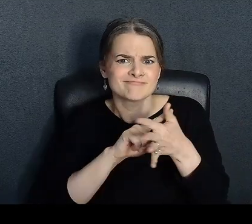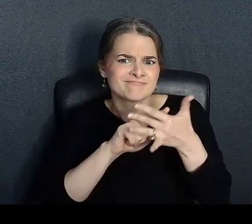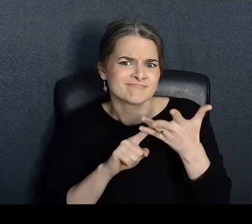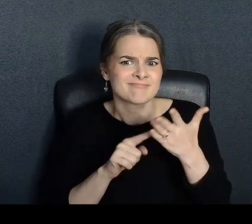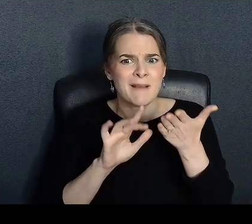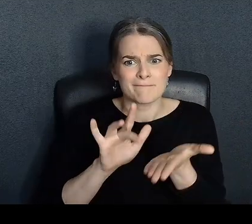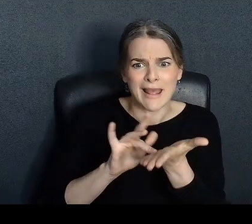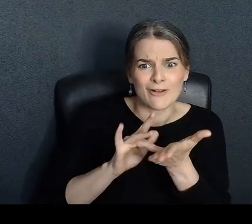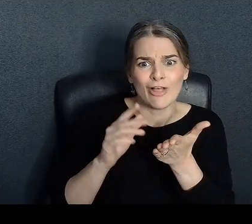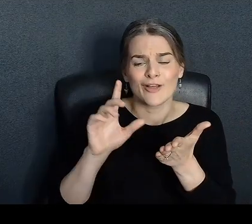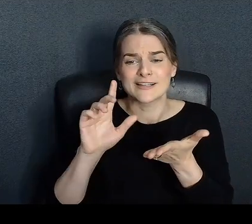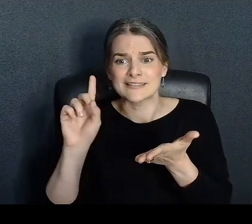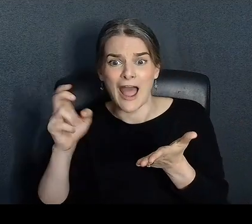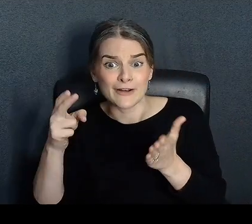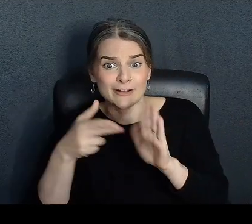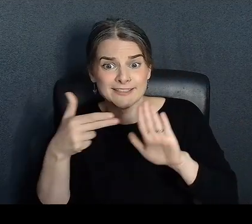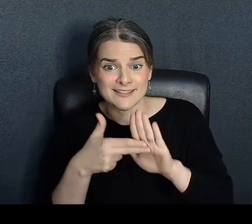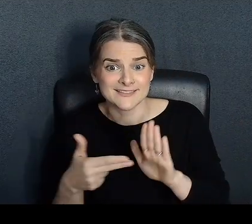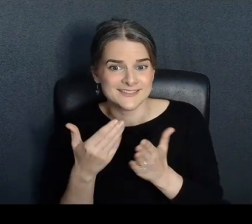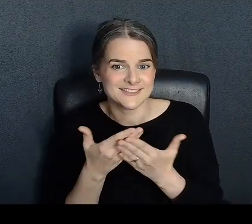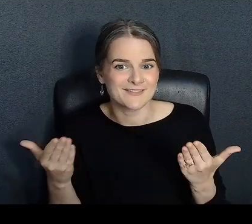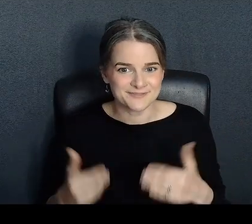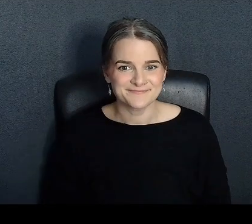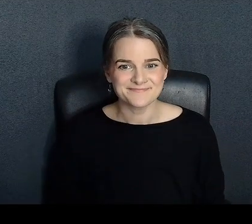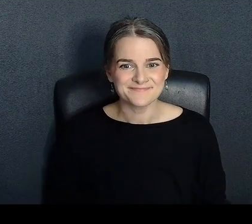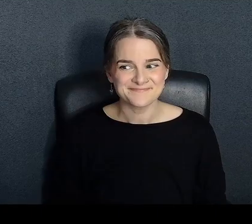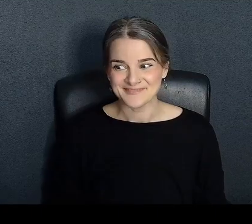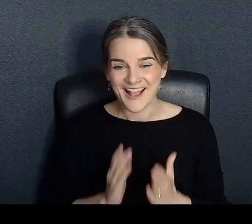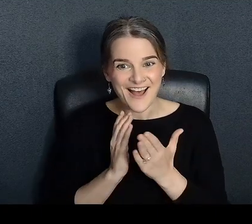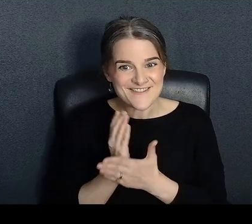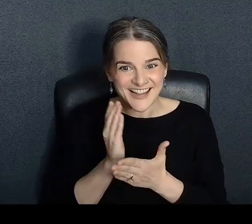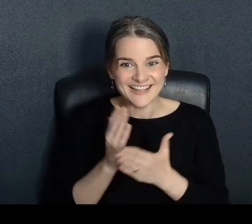So now we're going to learn and explore some equipment here.